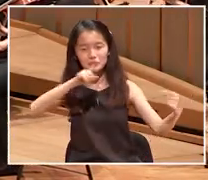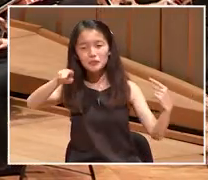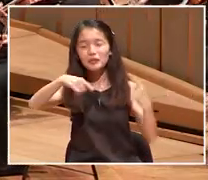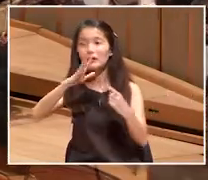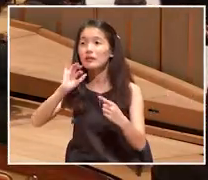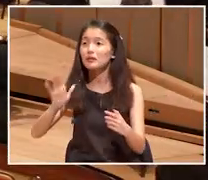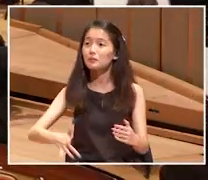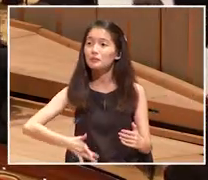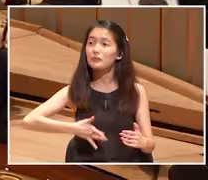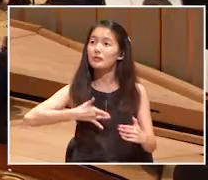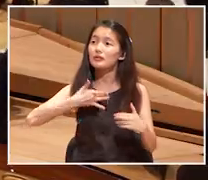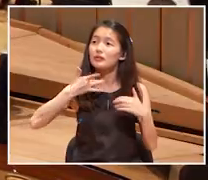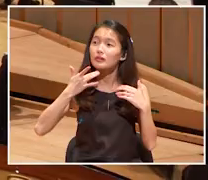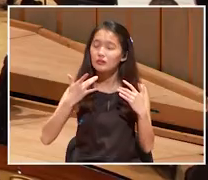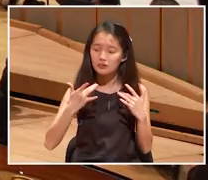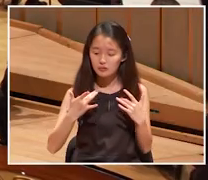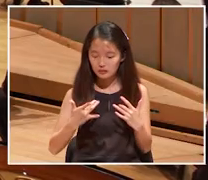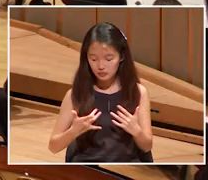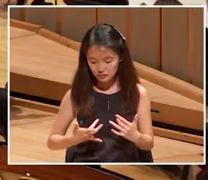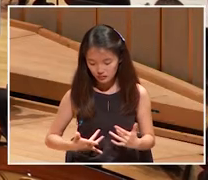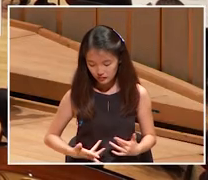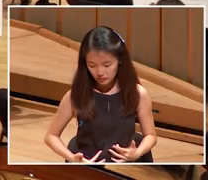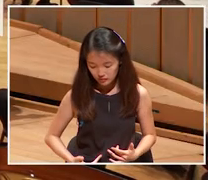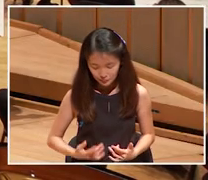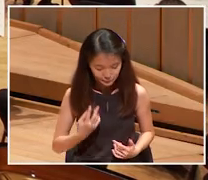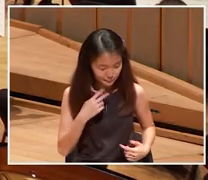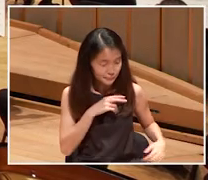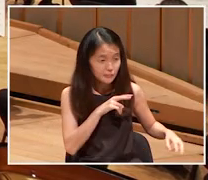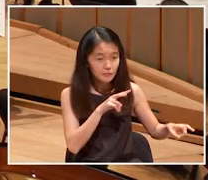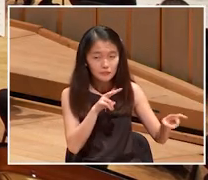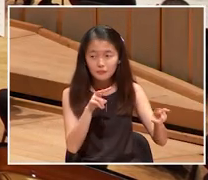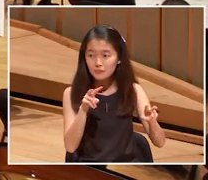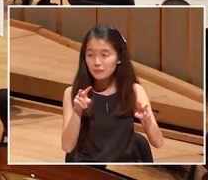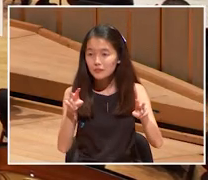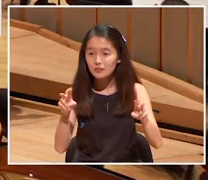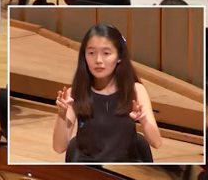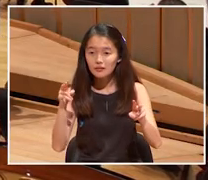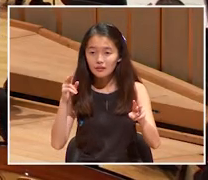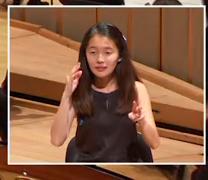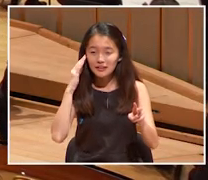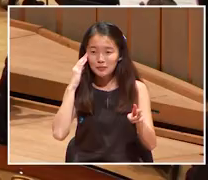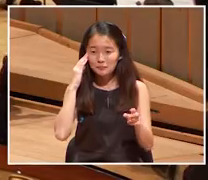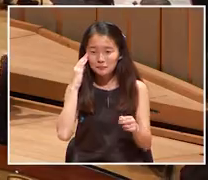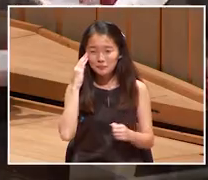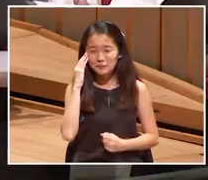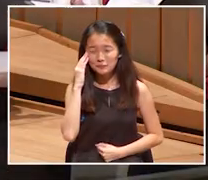Whenever I am feeling low I look around me and I know